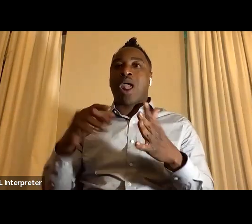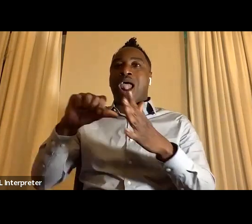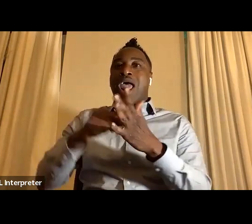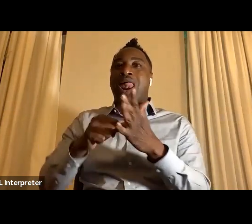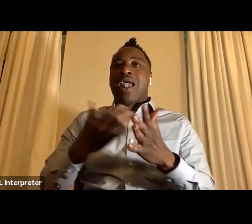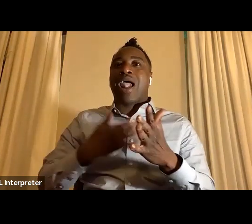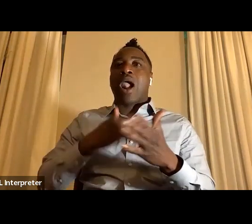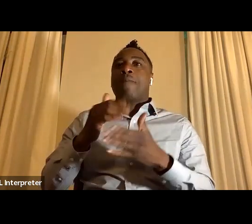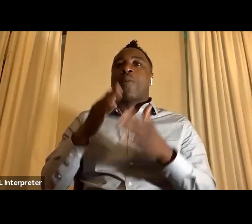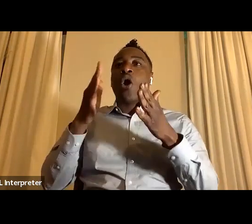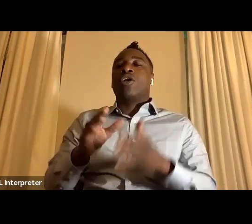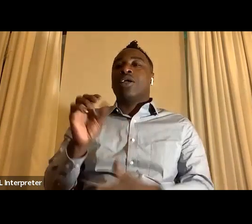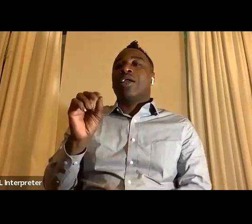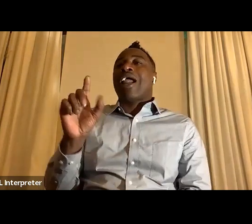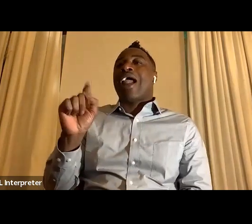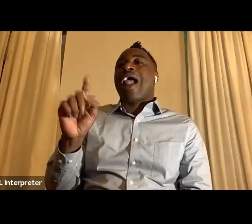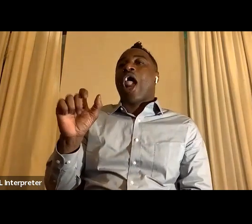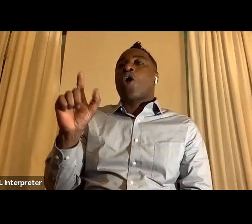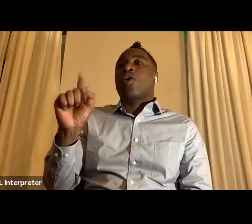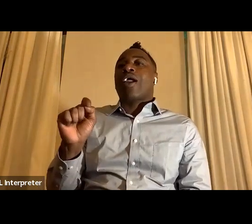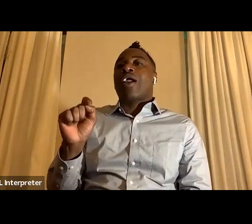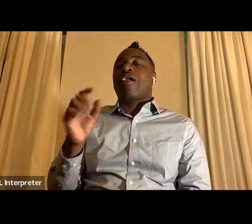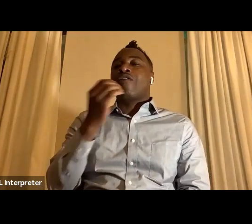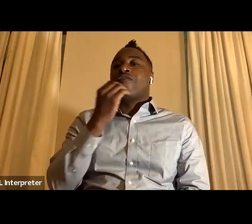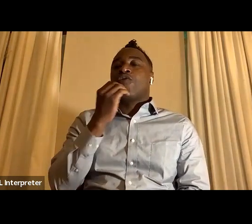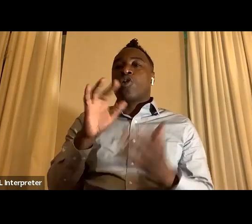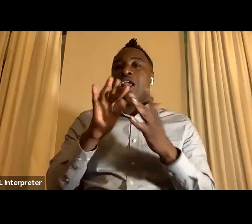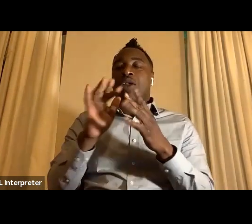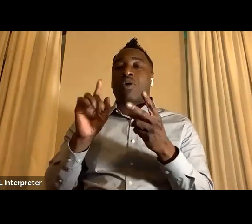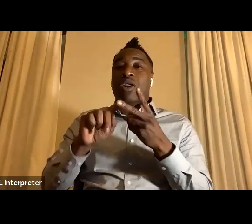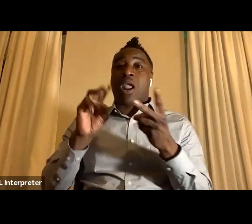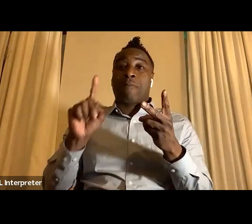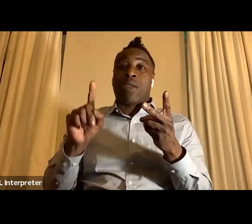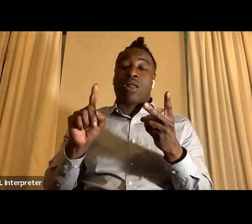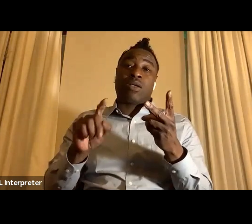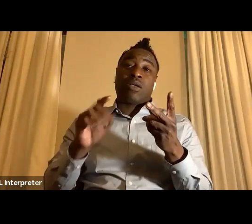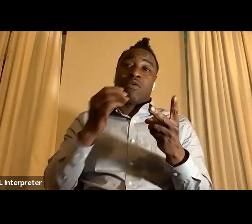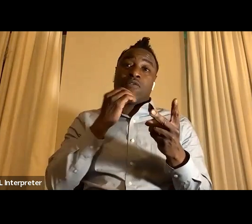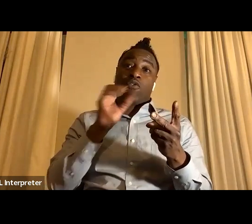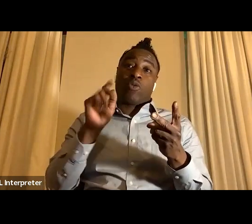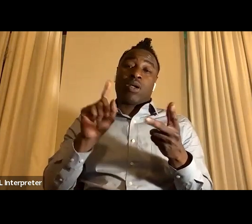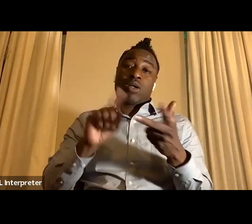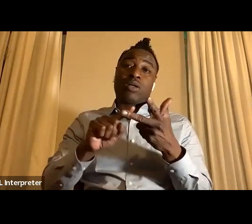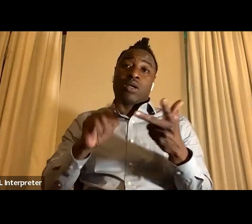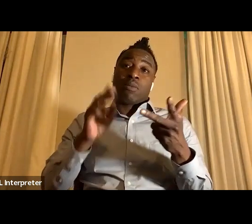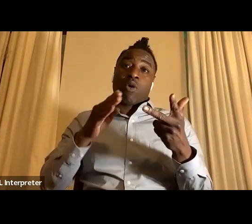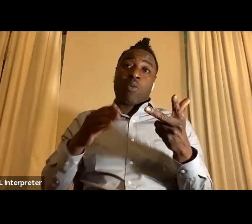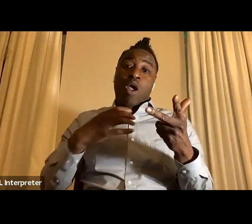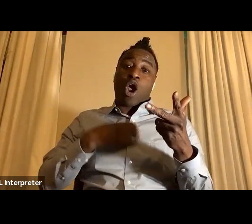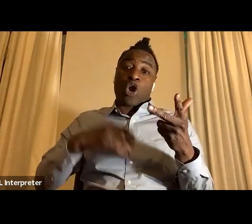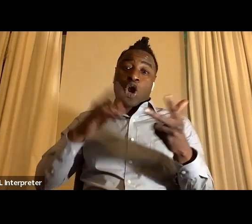the Food Network, the Maryland Food Bank in the Baltimore Hunger Project. For anyone interested, it's tapping into the appeal.